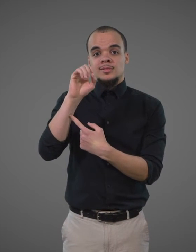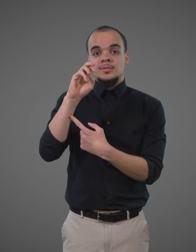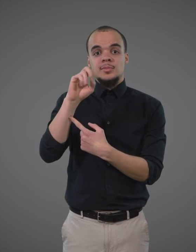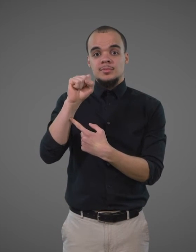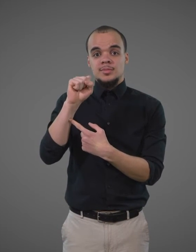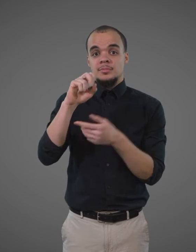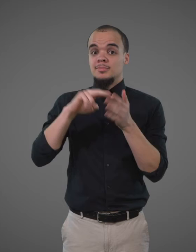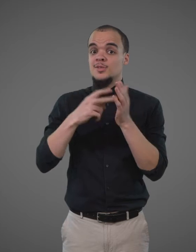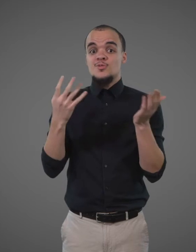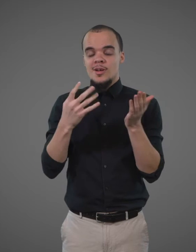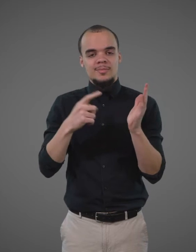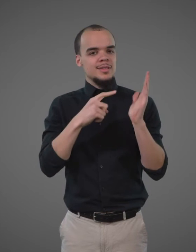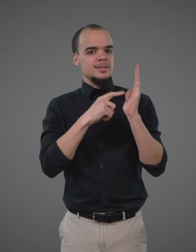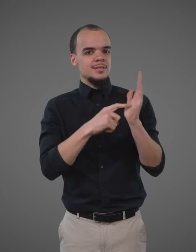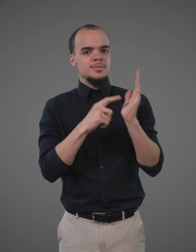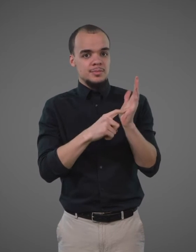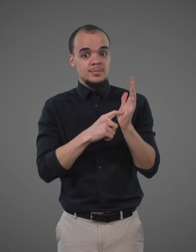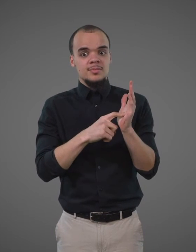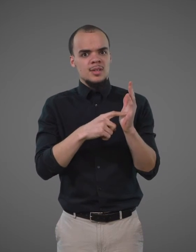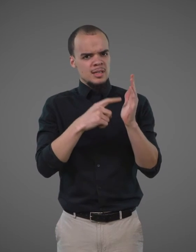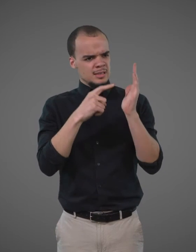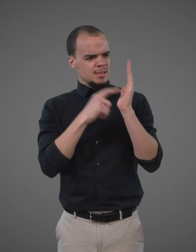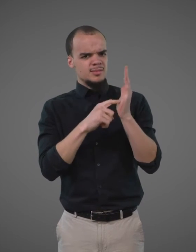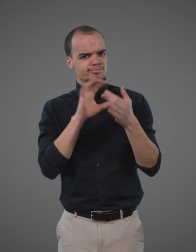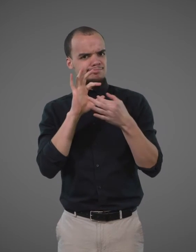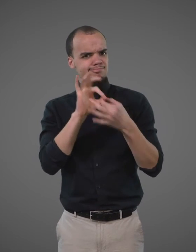Here is a list of symptoms you will notice